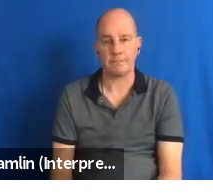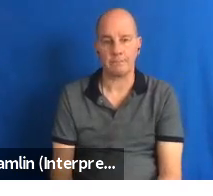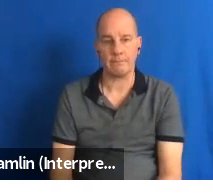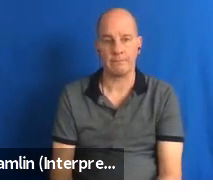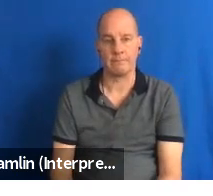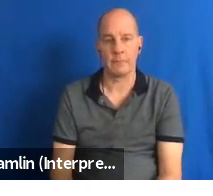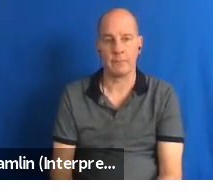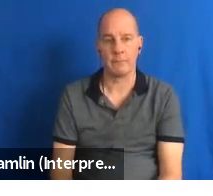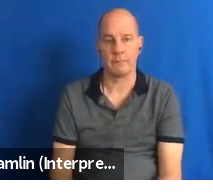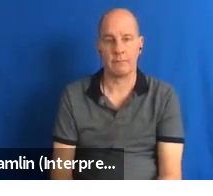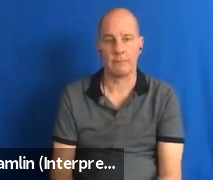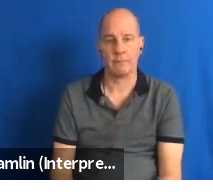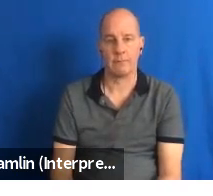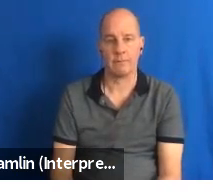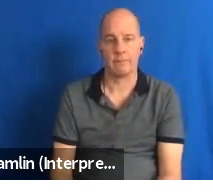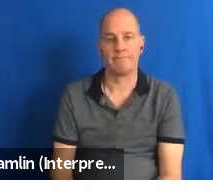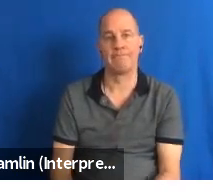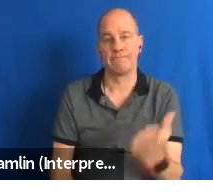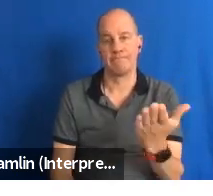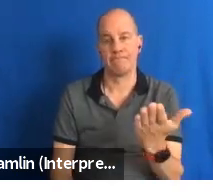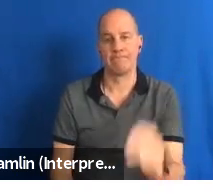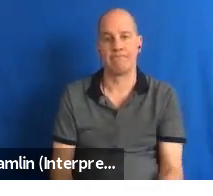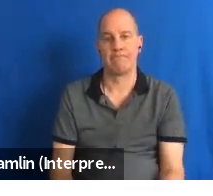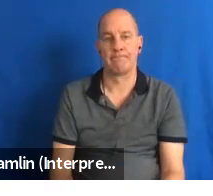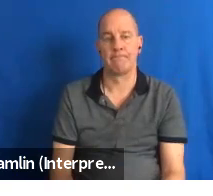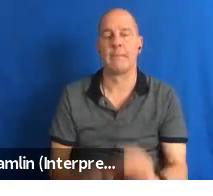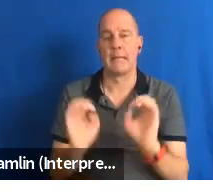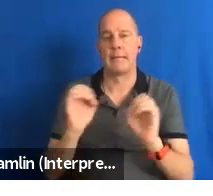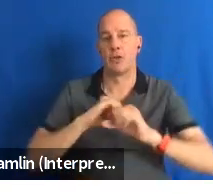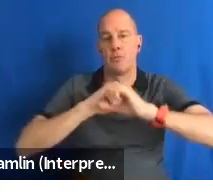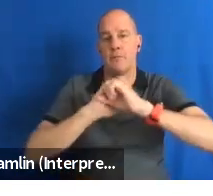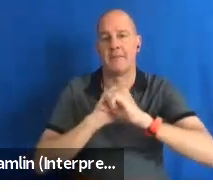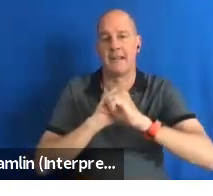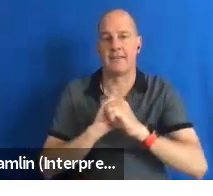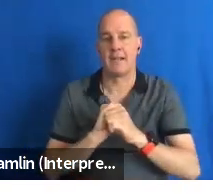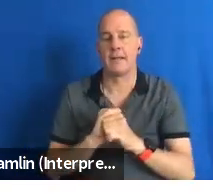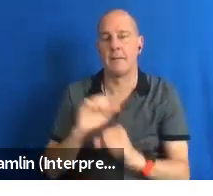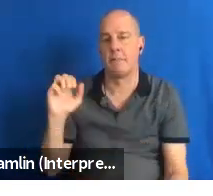So, again, we were talking about emergency protective measures or Category B funding. And